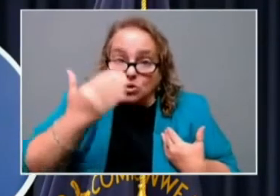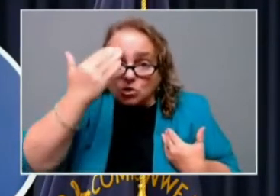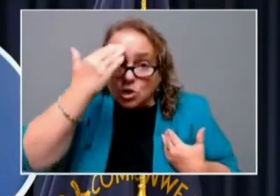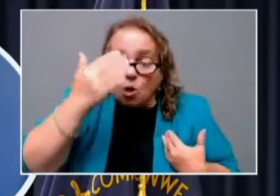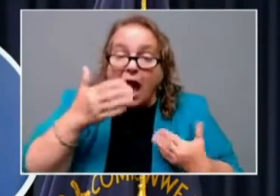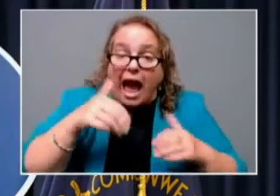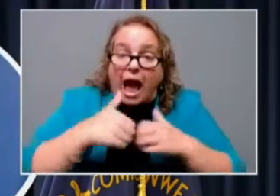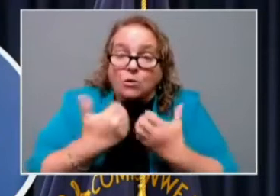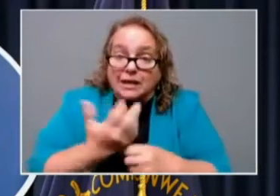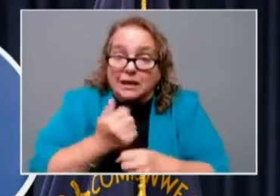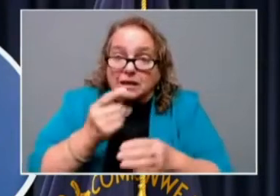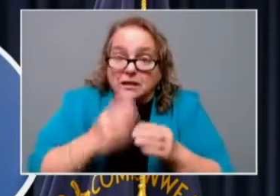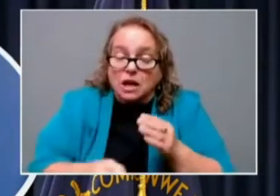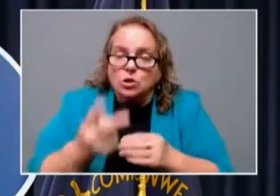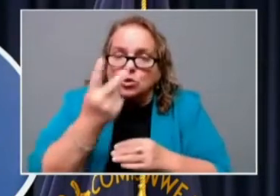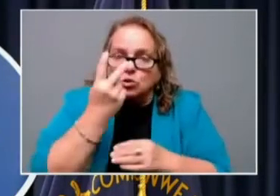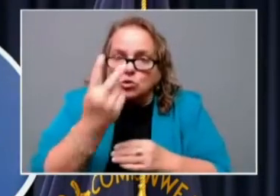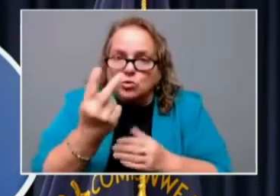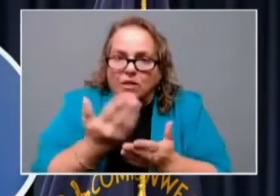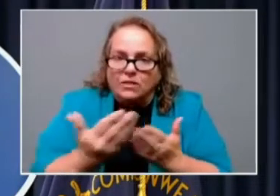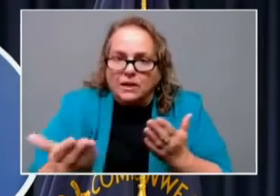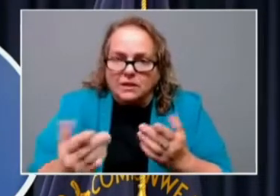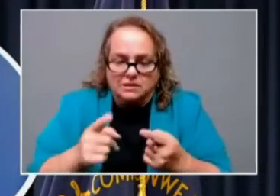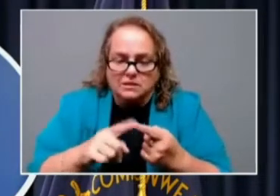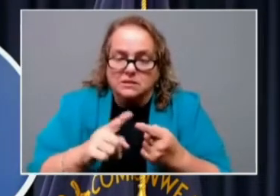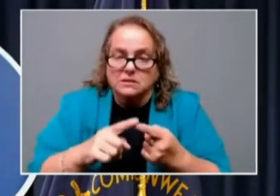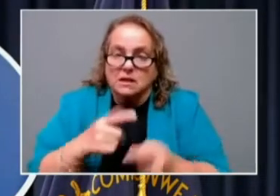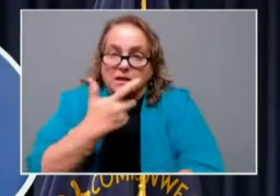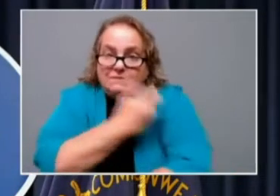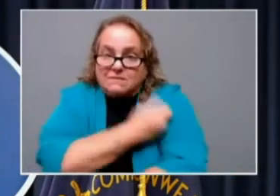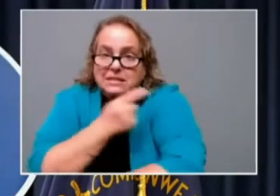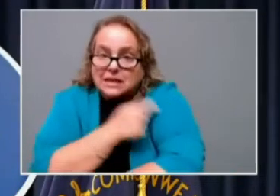vaccinated and wearing a mask. Today we'll hear from two nurses on the